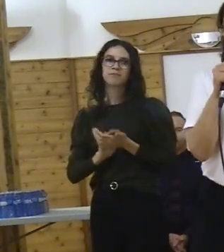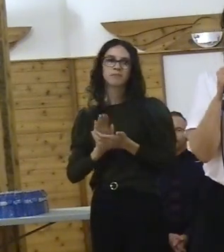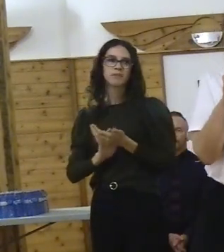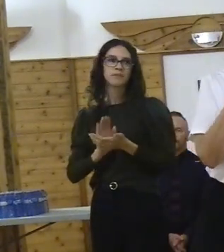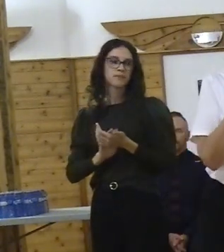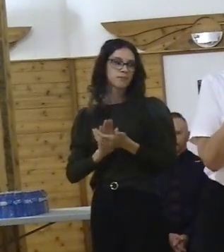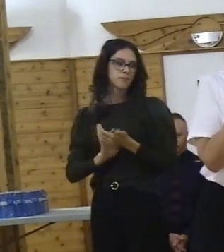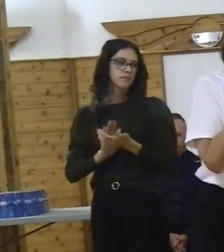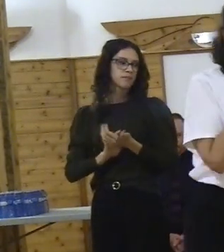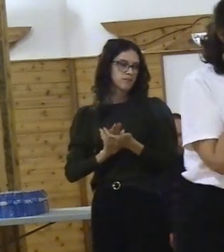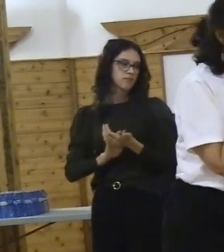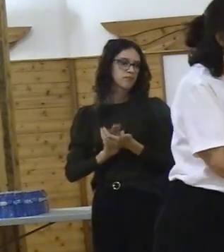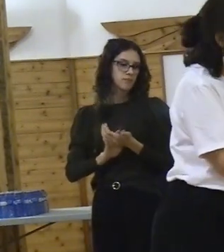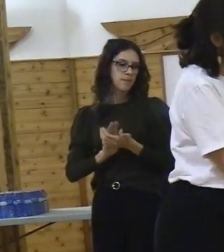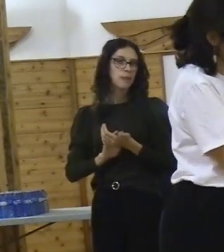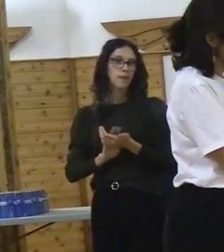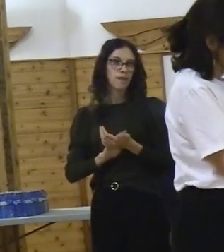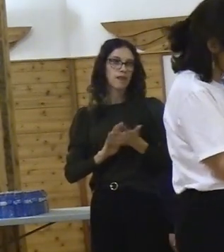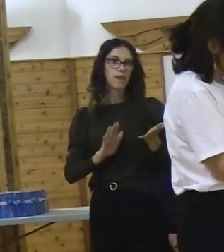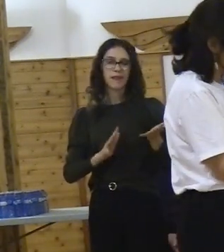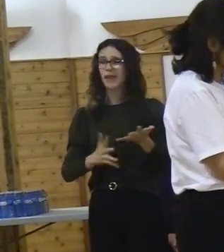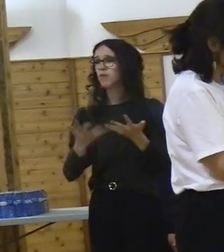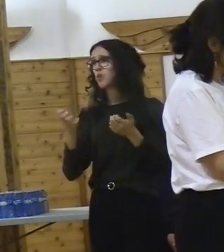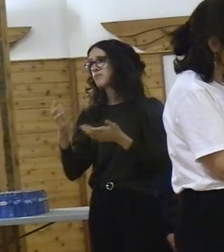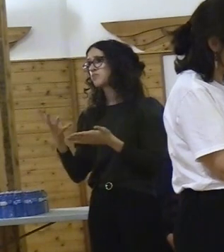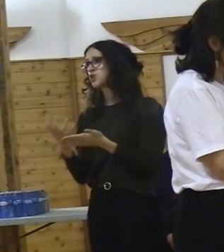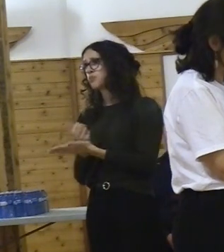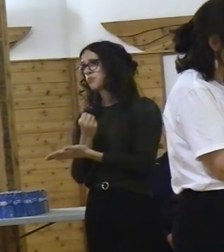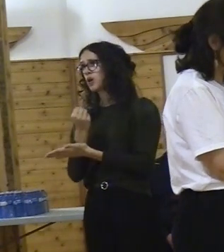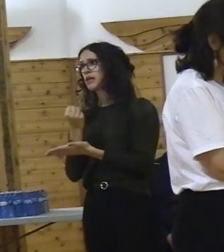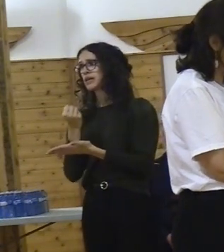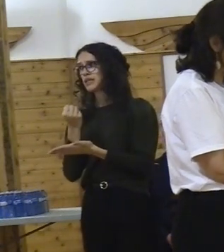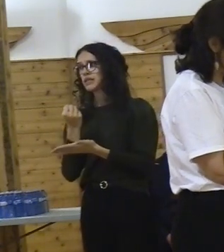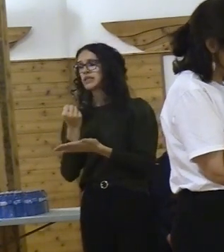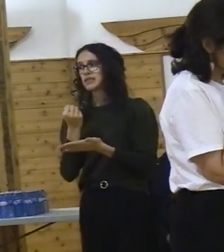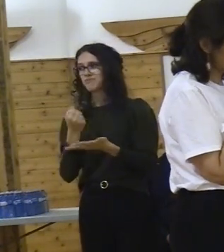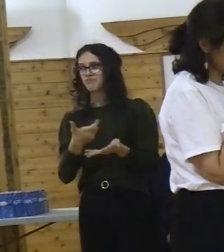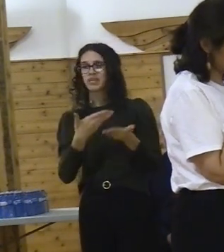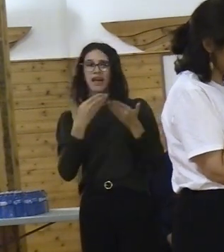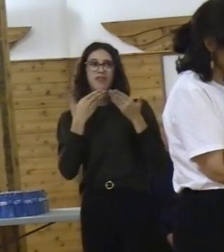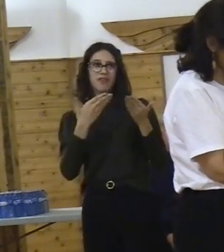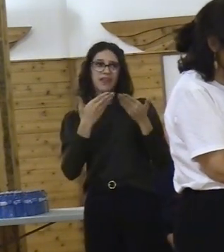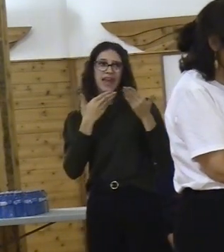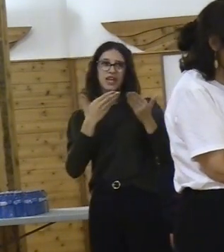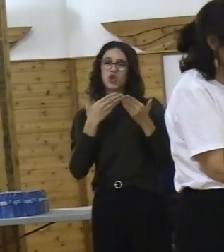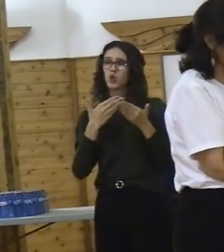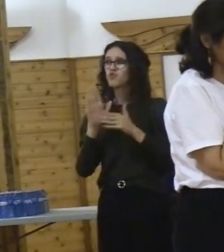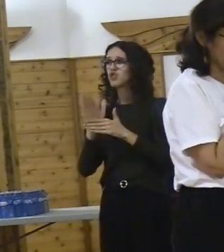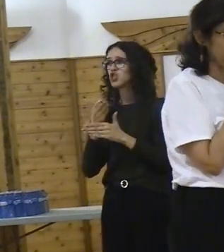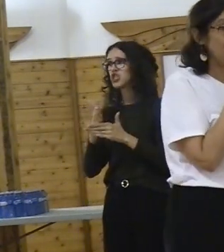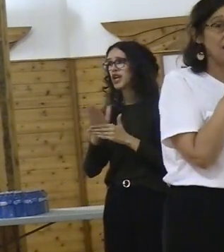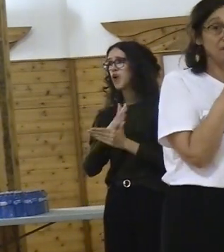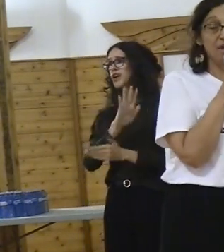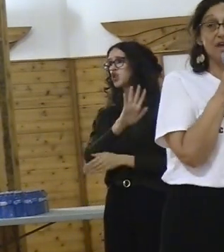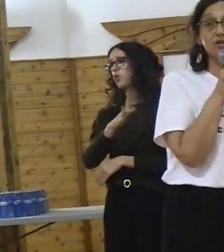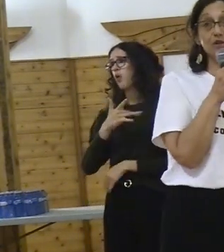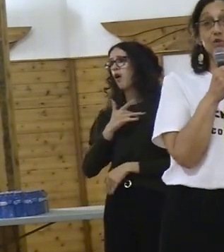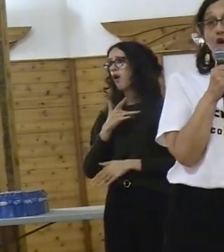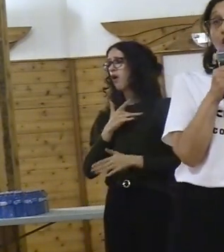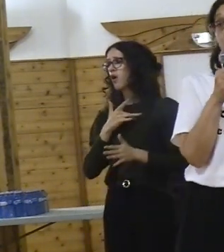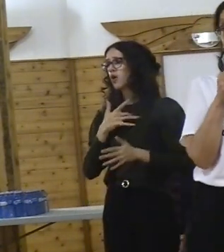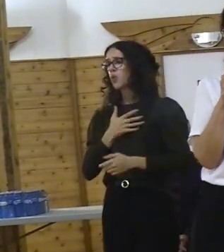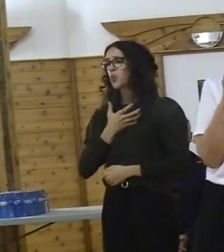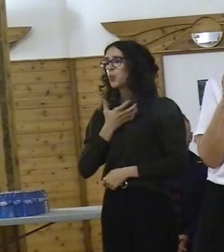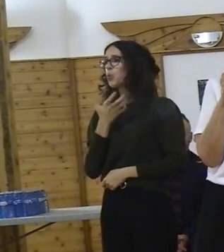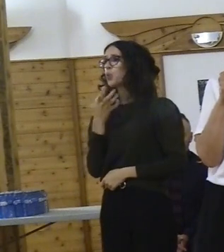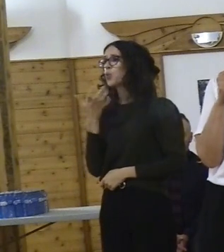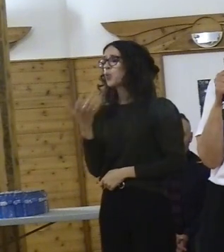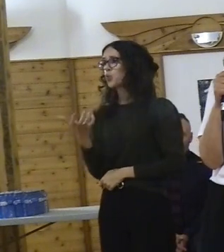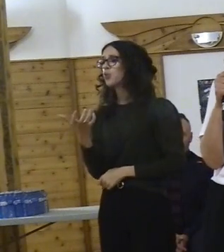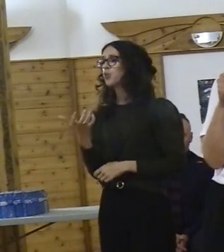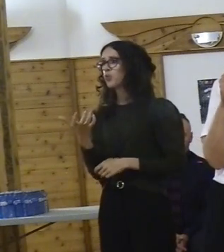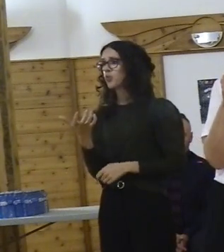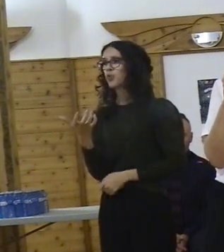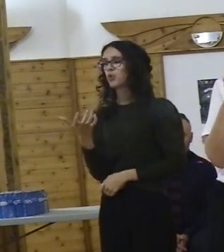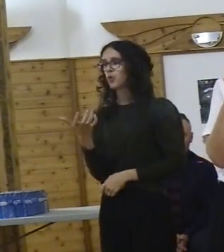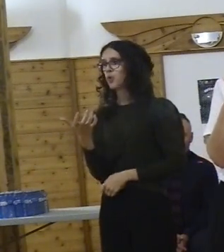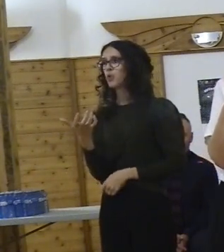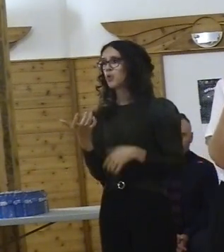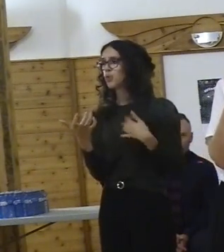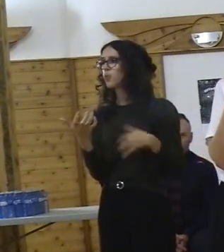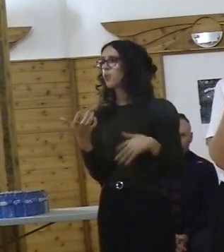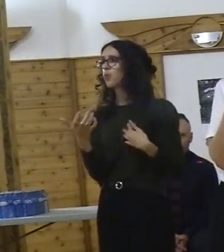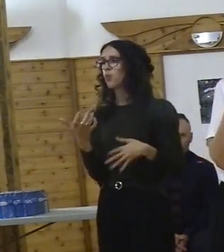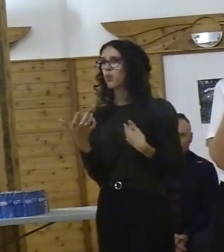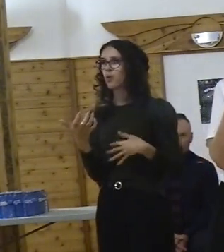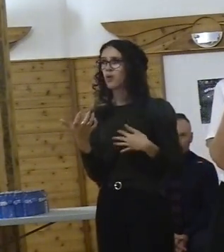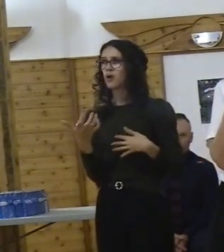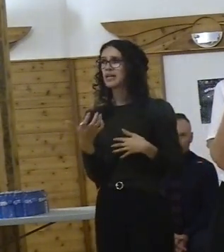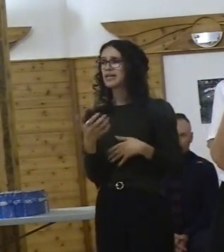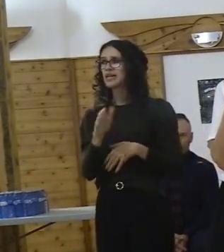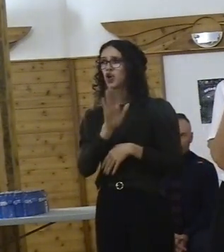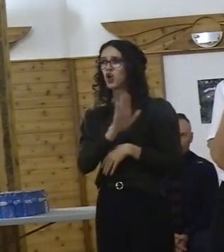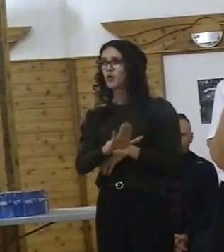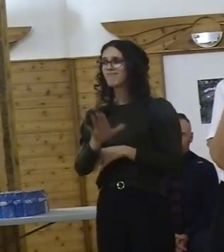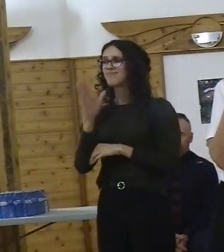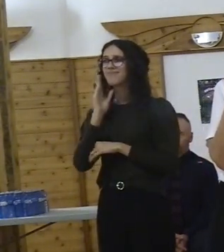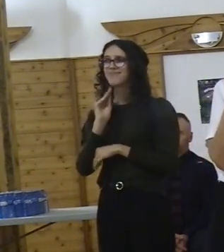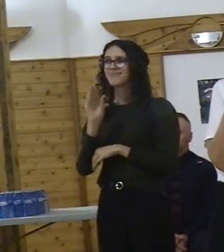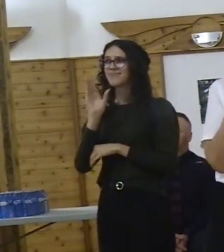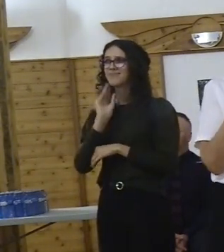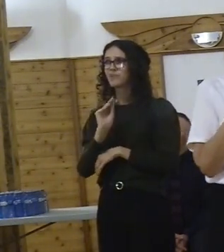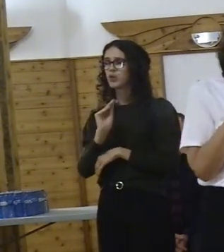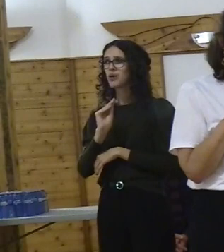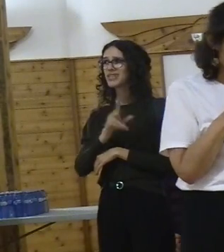So we just want to thank Zuma and the University of Canada for coming and sharing a little bit about their journey here on what we call it today, Mother Earth.